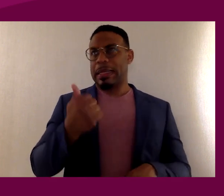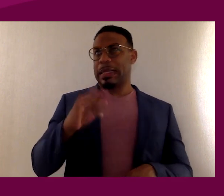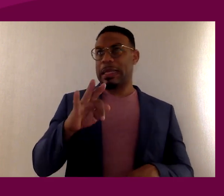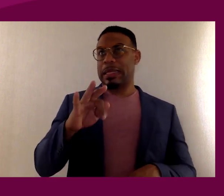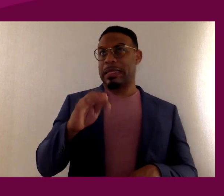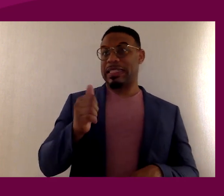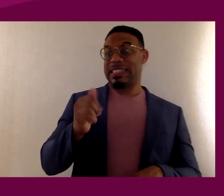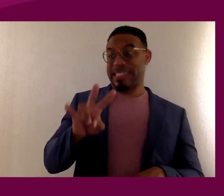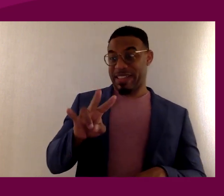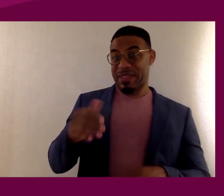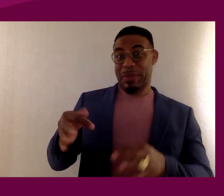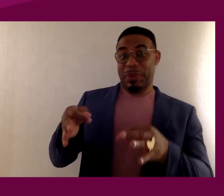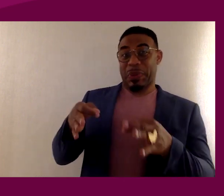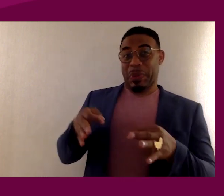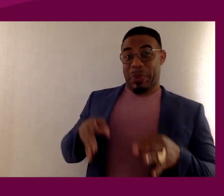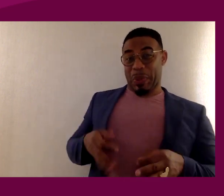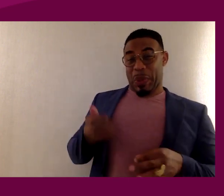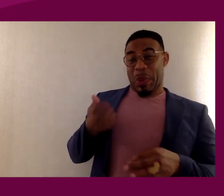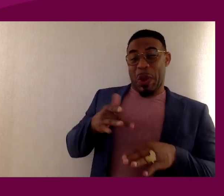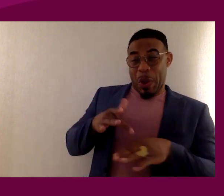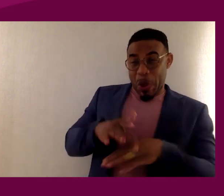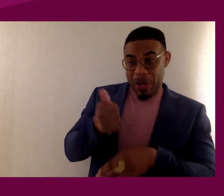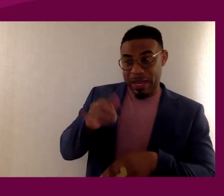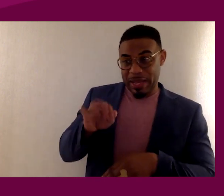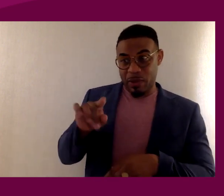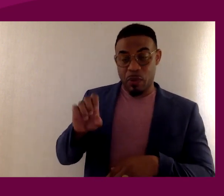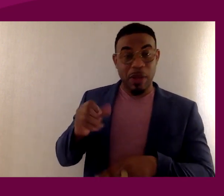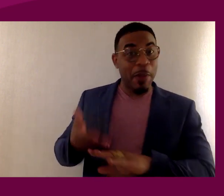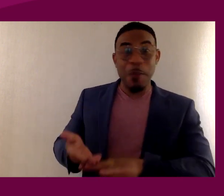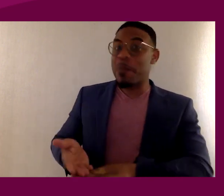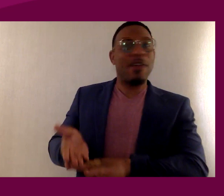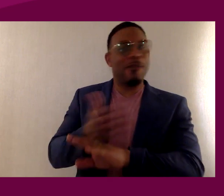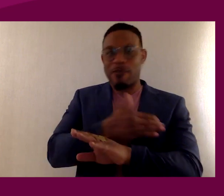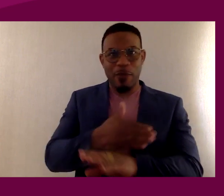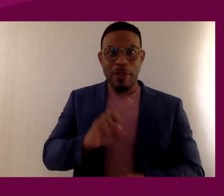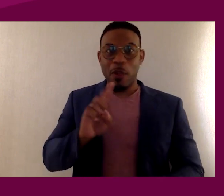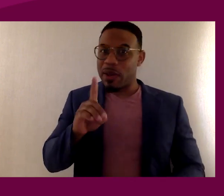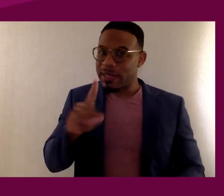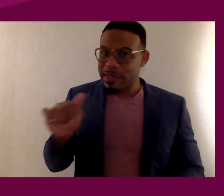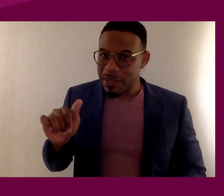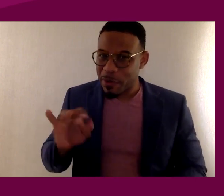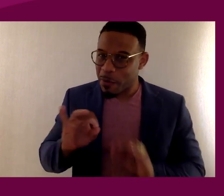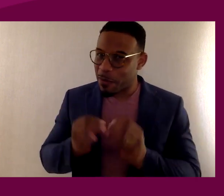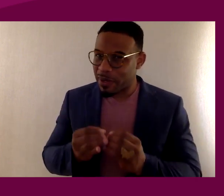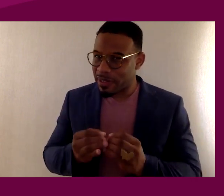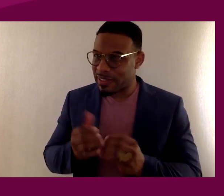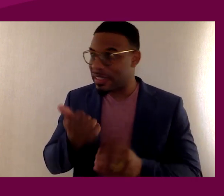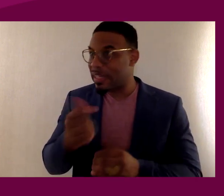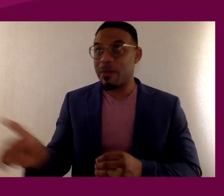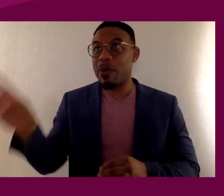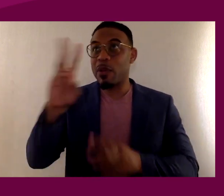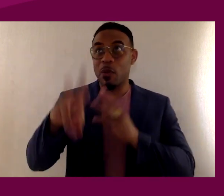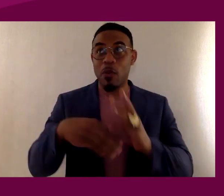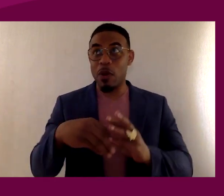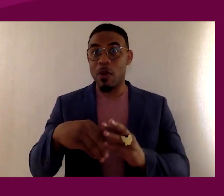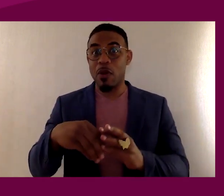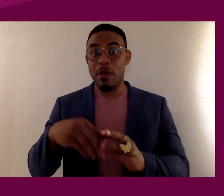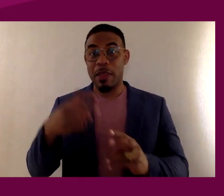their revolution in 1917, and the early 1920s, and this is before, the only disability organizations